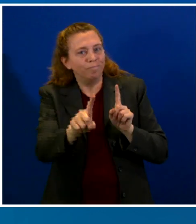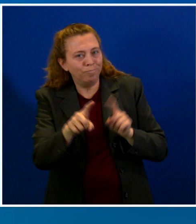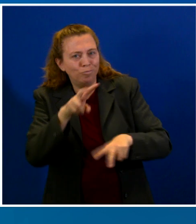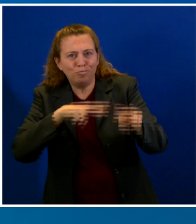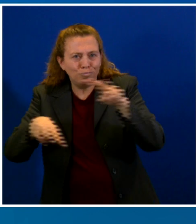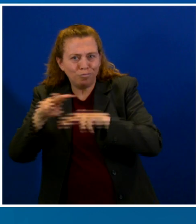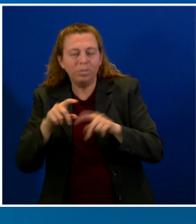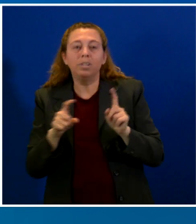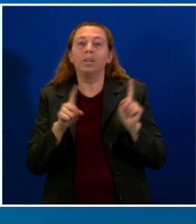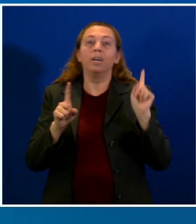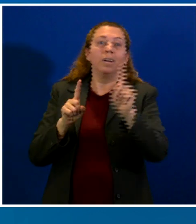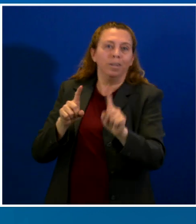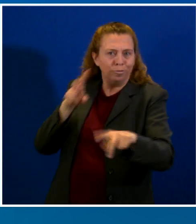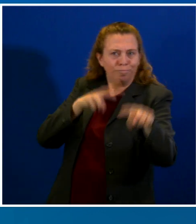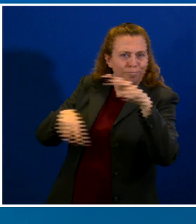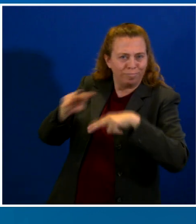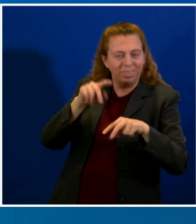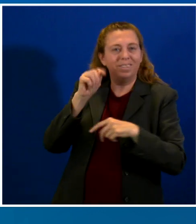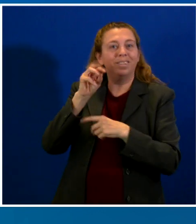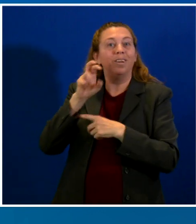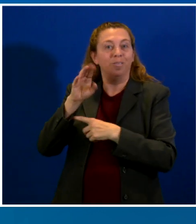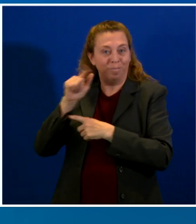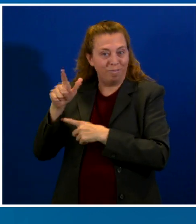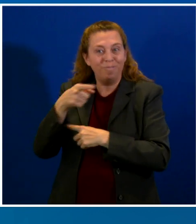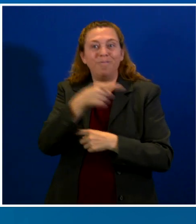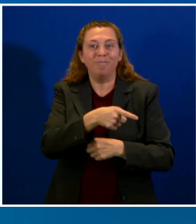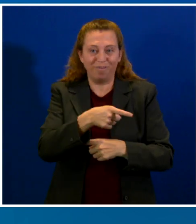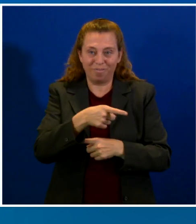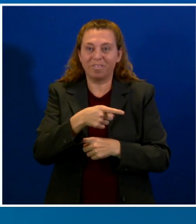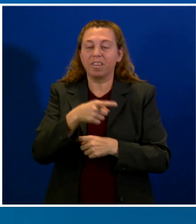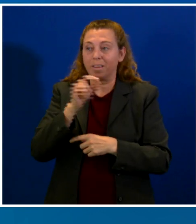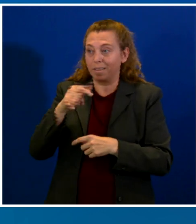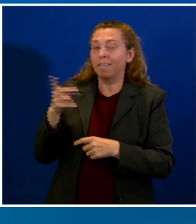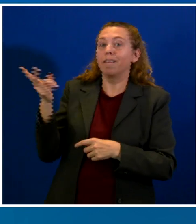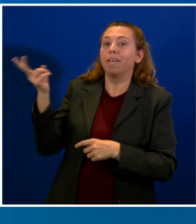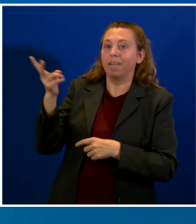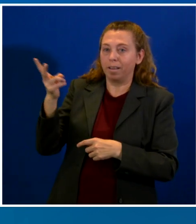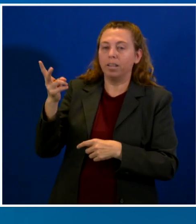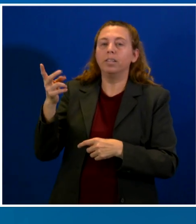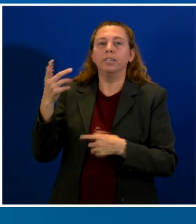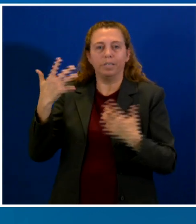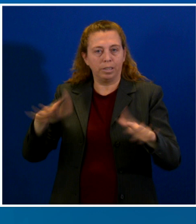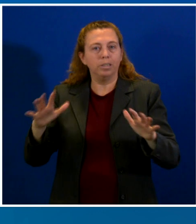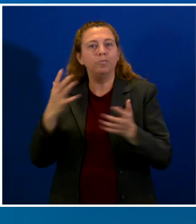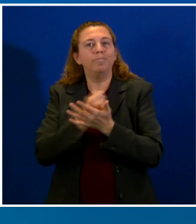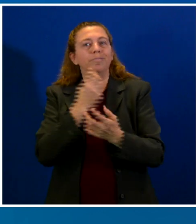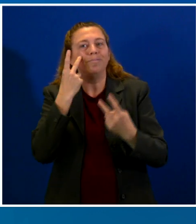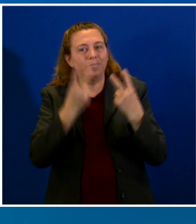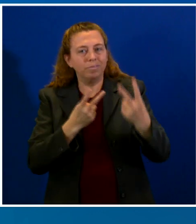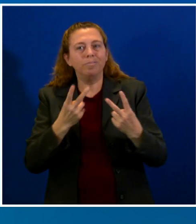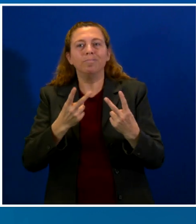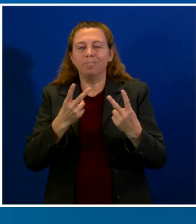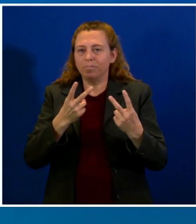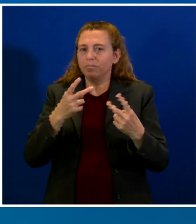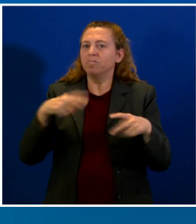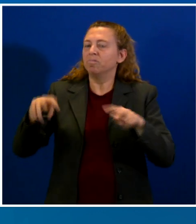These visits help both the governor and congresswoman learn more about our vaccination efforts and ways each could